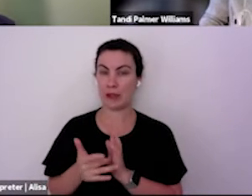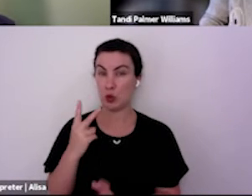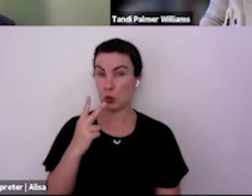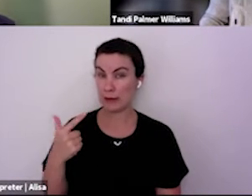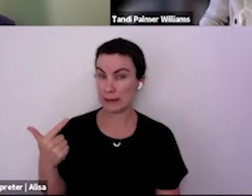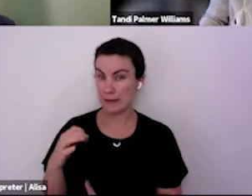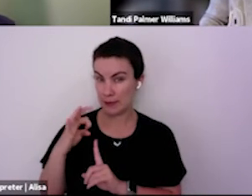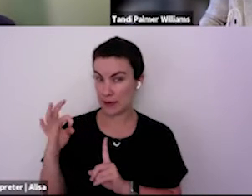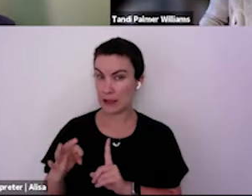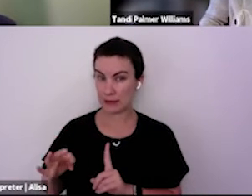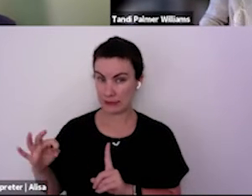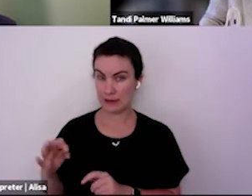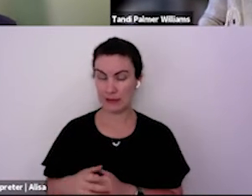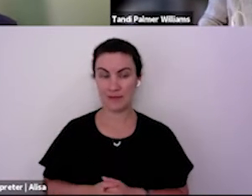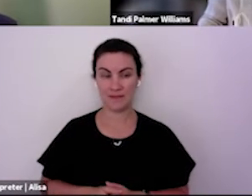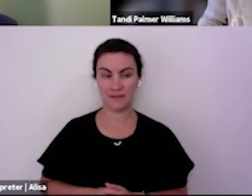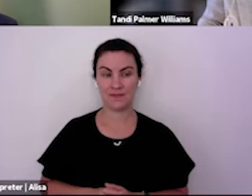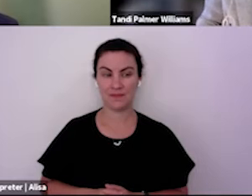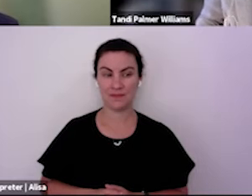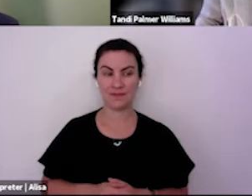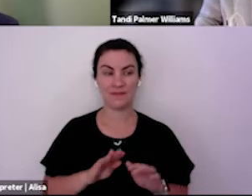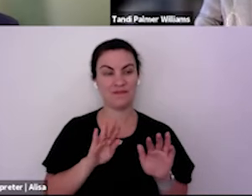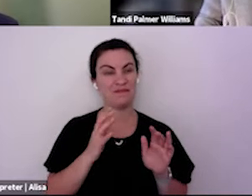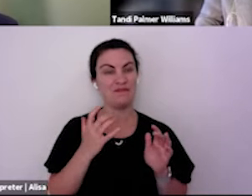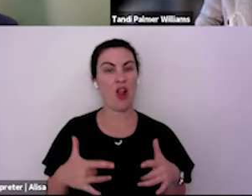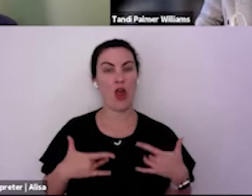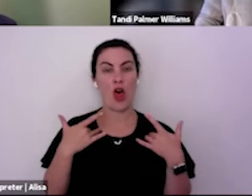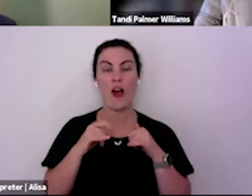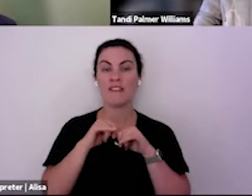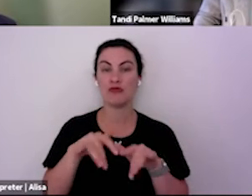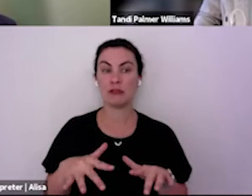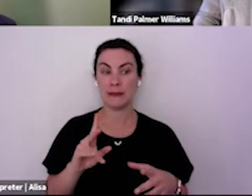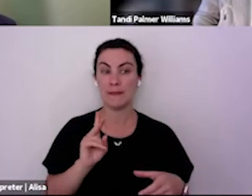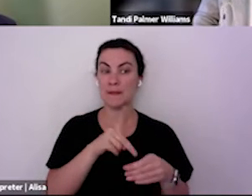Similarly in terms of live streams you will see the participation rate is quite different.